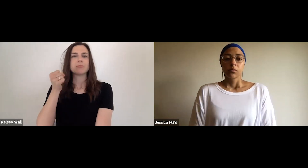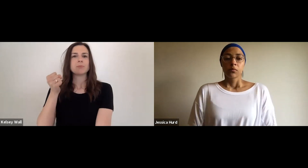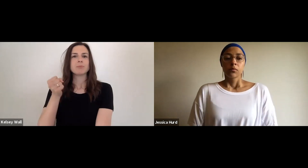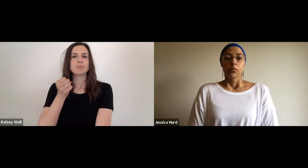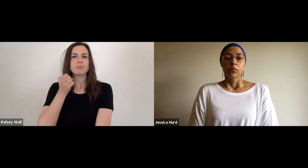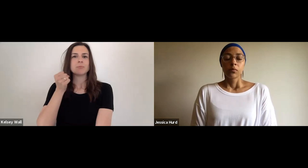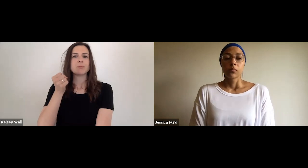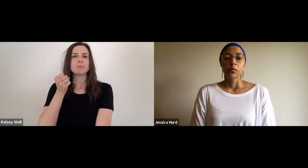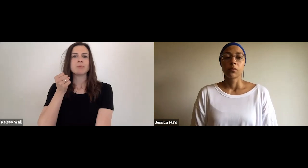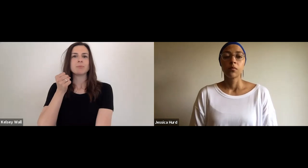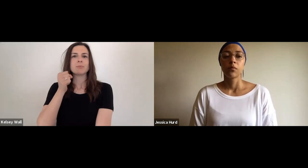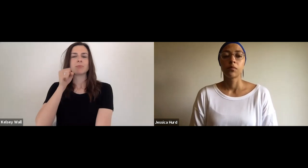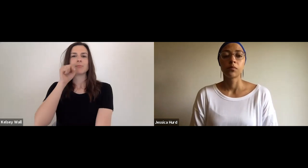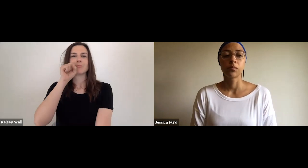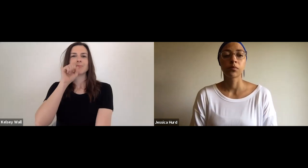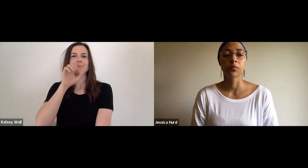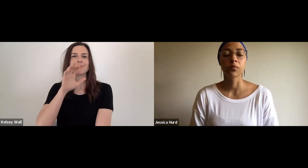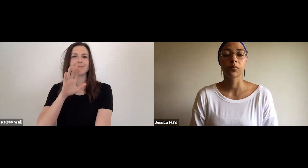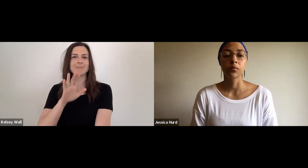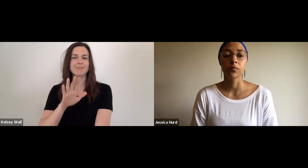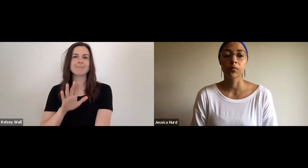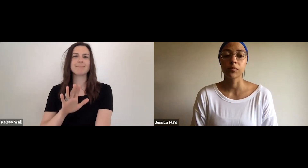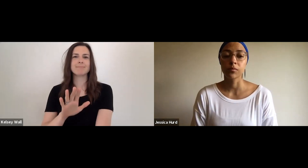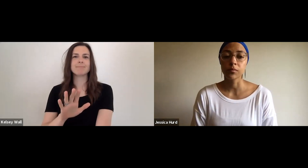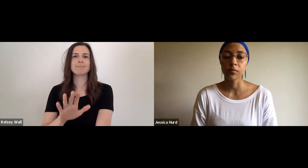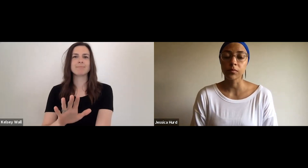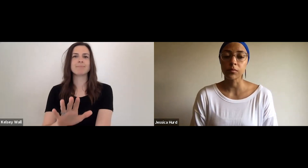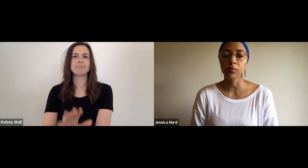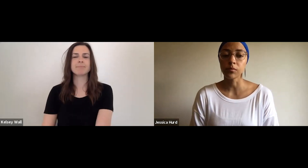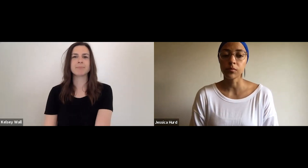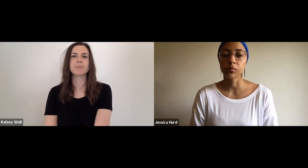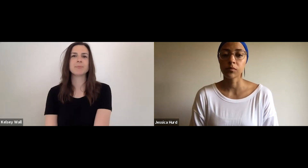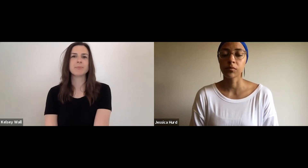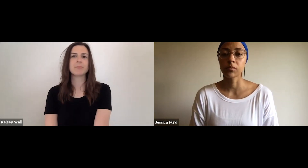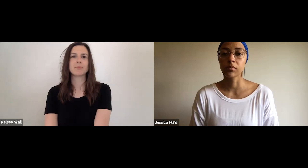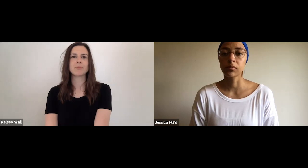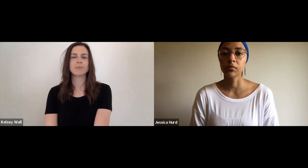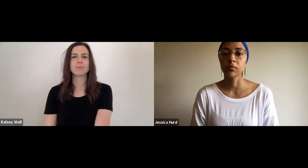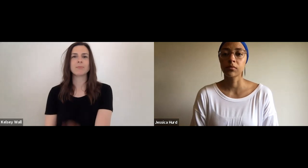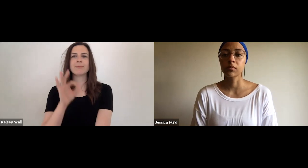Think of that color. Breathe in, hold, and out.